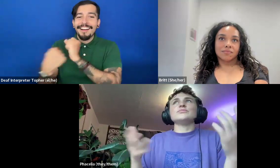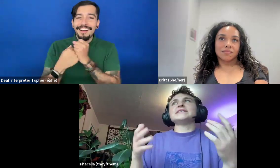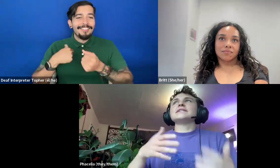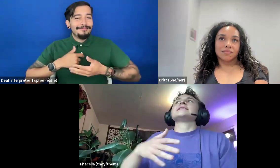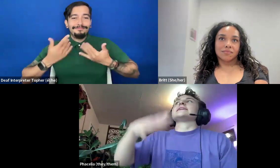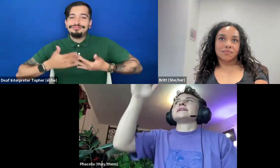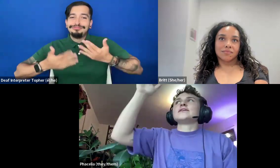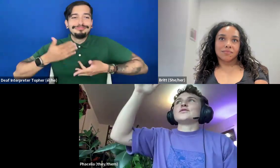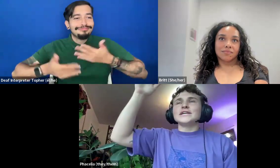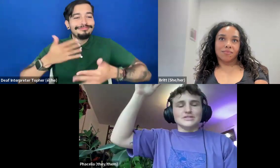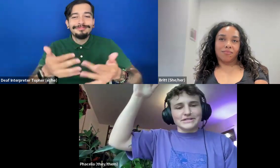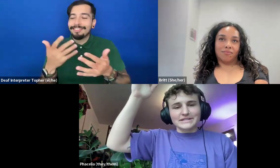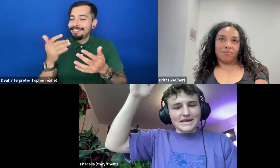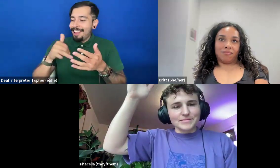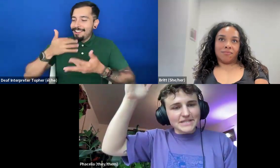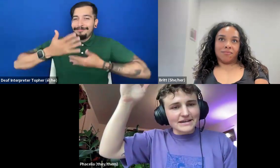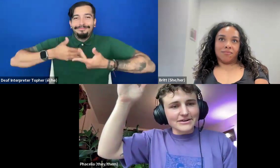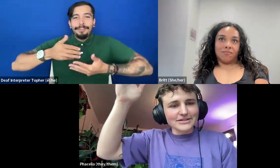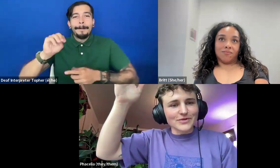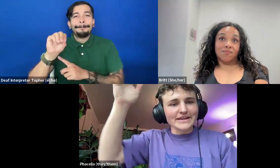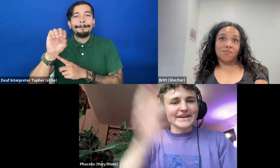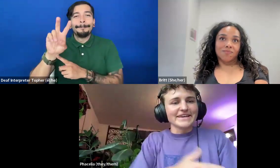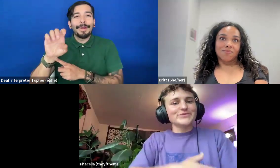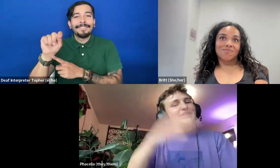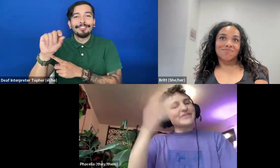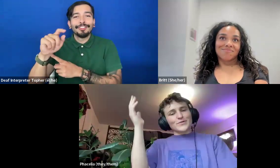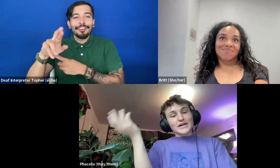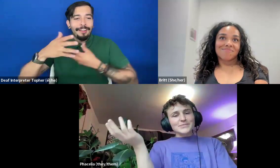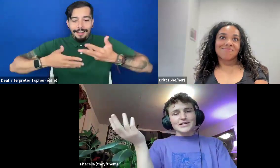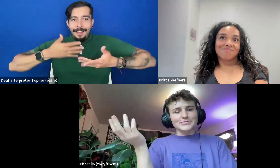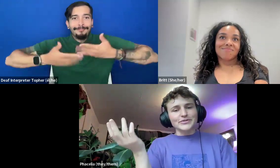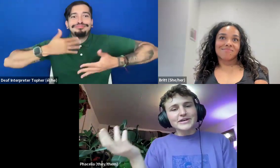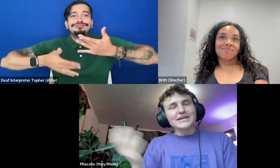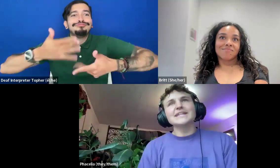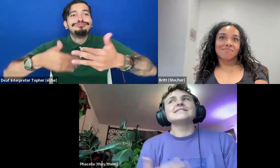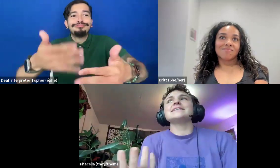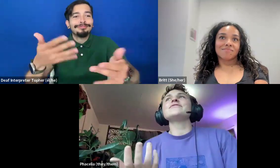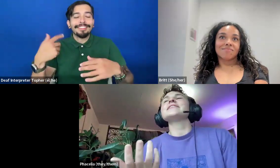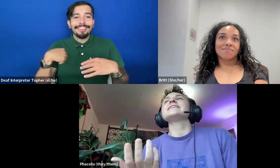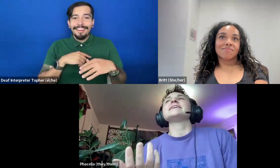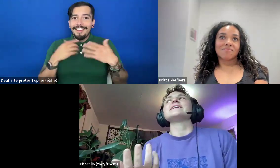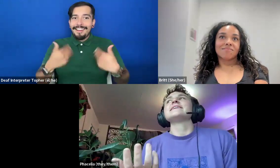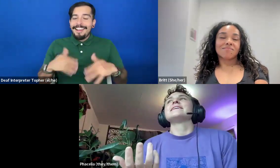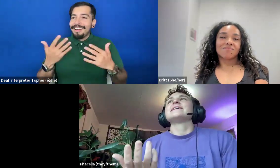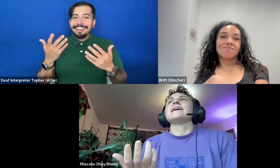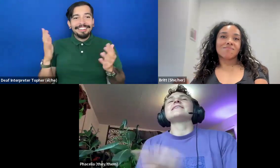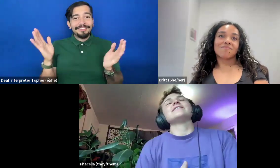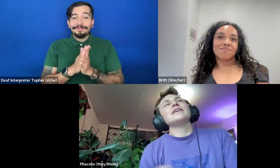you basically like raise your damn standards, right? Like, (chuckles) You redefine what is possible. And it's the same feeling like, I don't know.